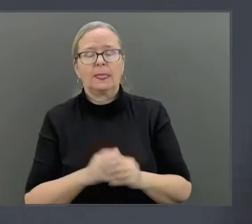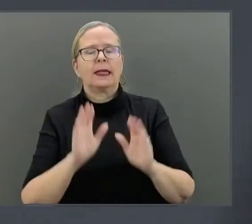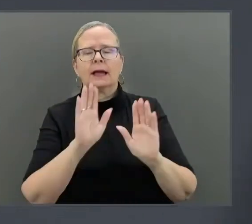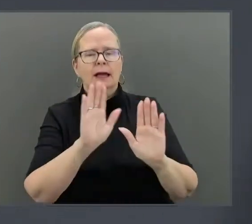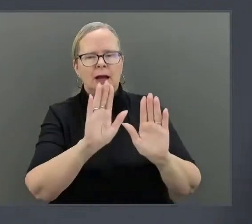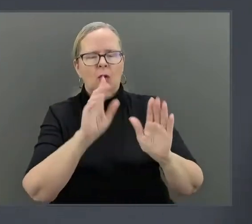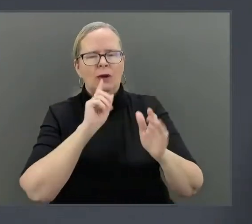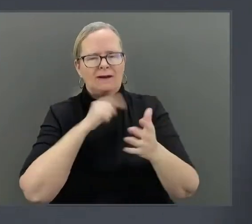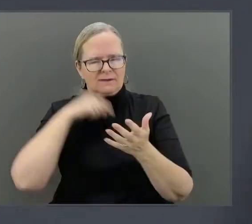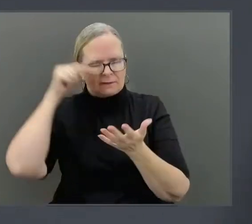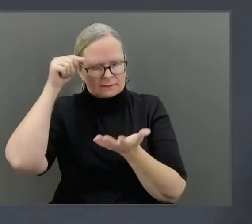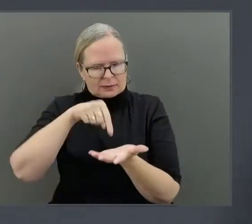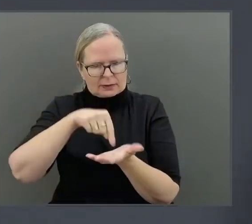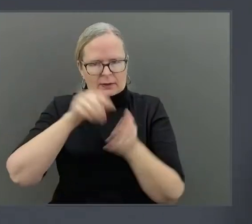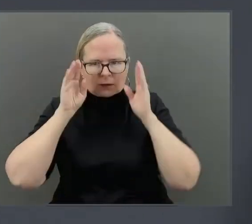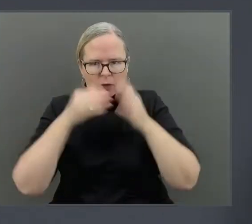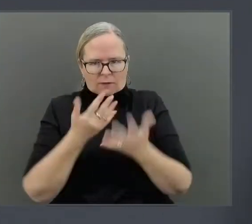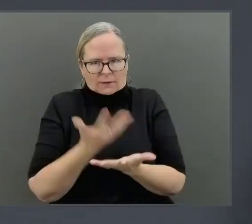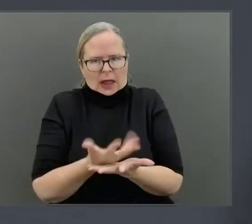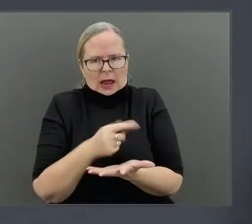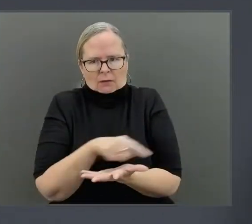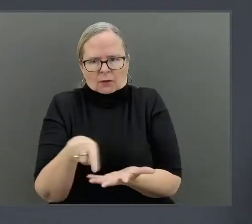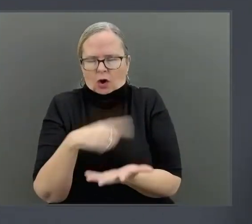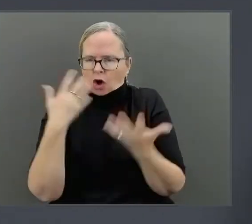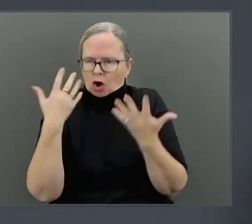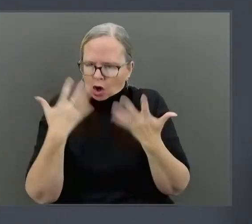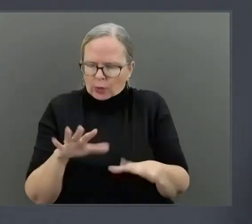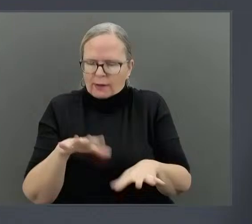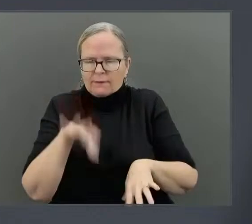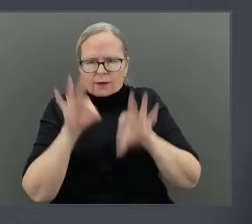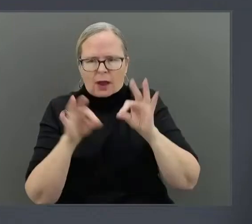once we've got the line back in service we'll be looking at an inspection plan for the entire